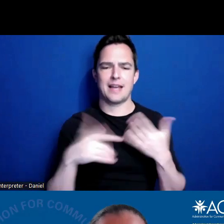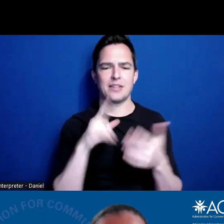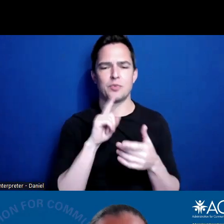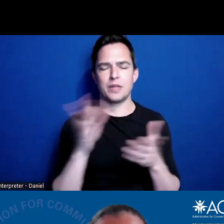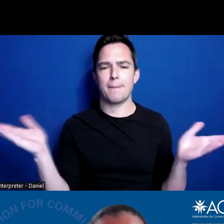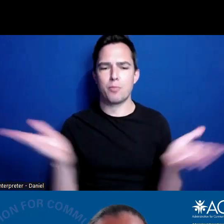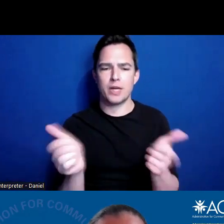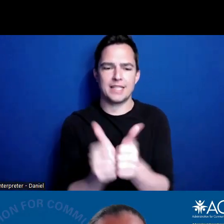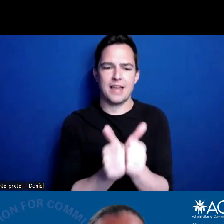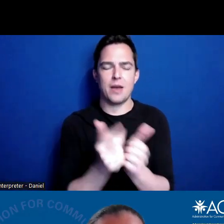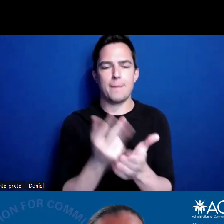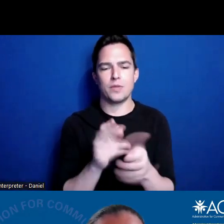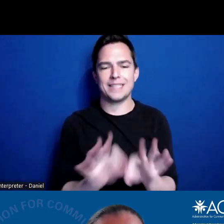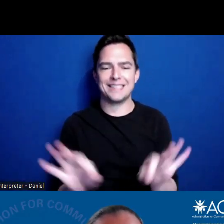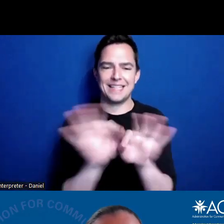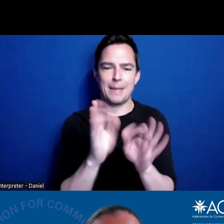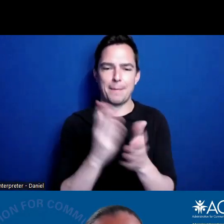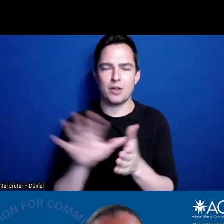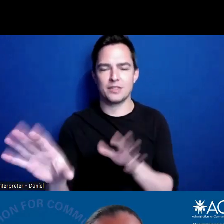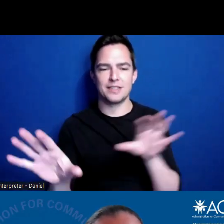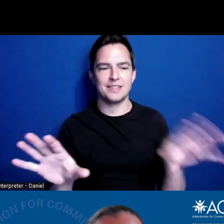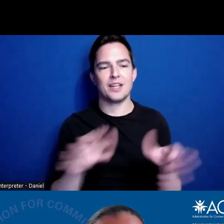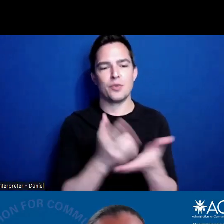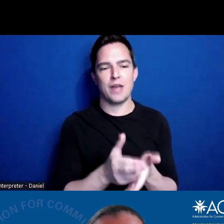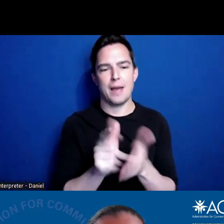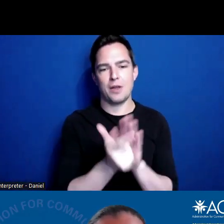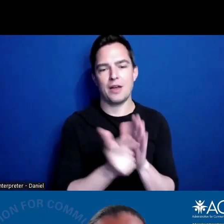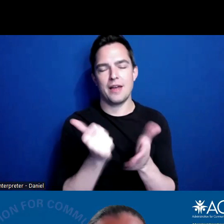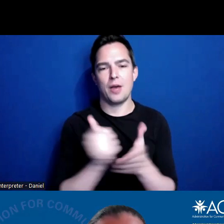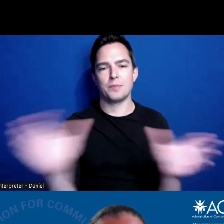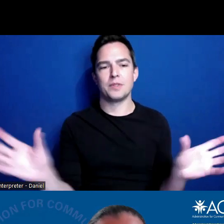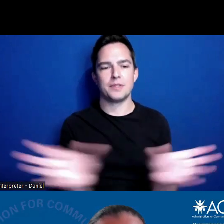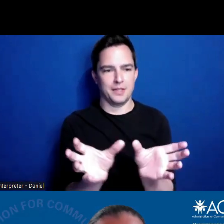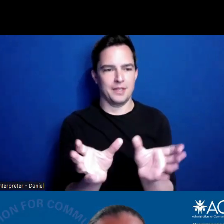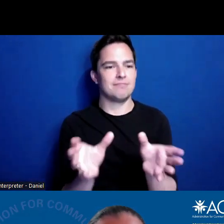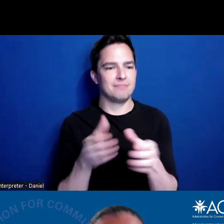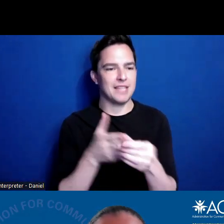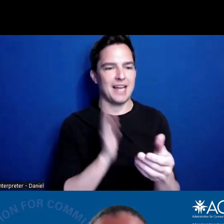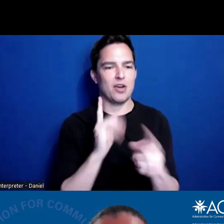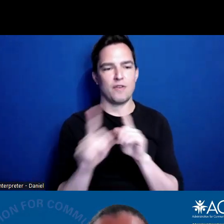of these key aspects that the Rehab Act helped to create to guide our conversation today. A shared